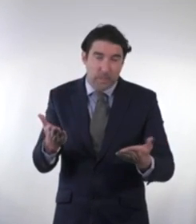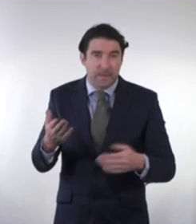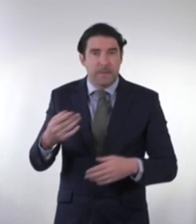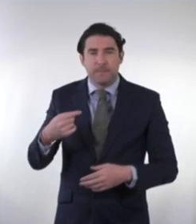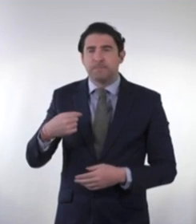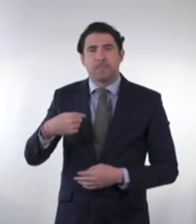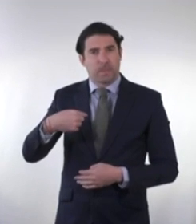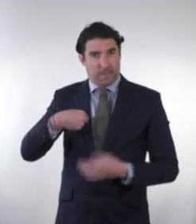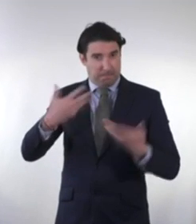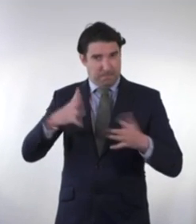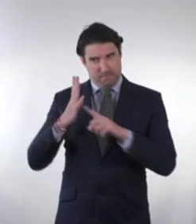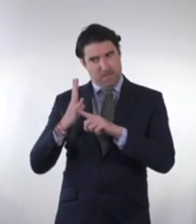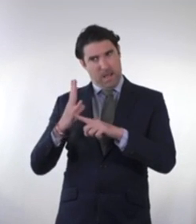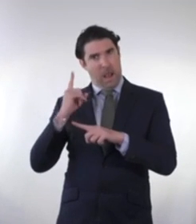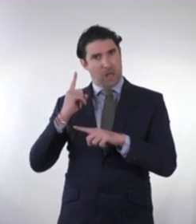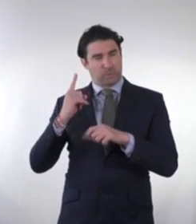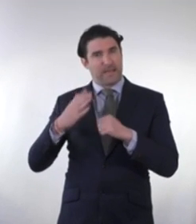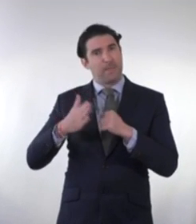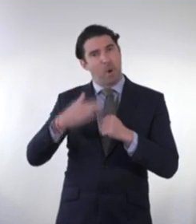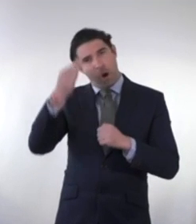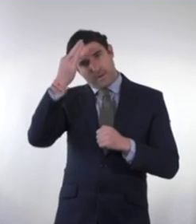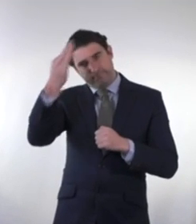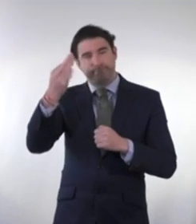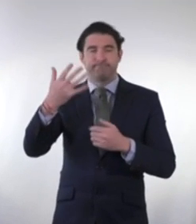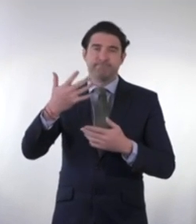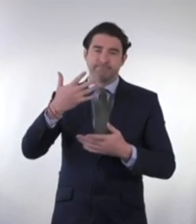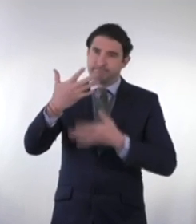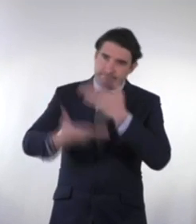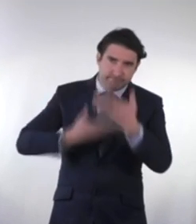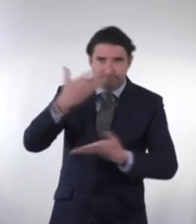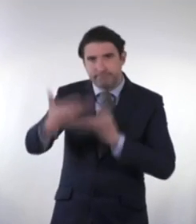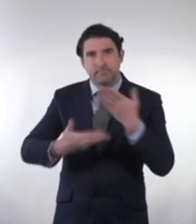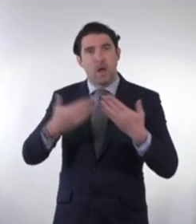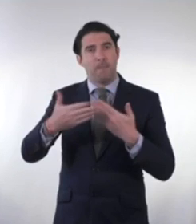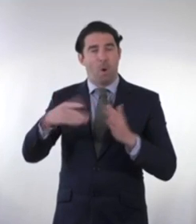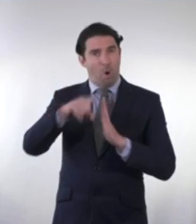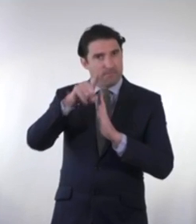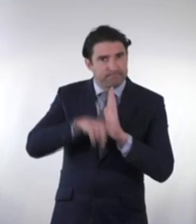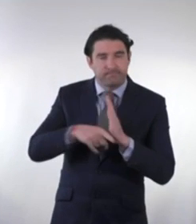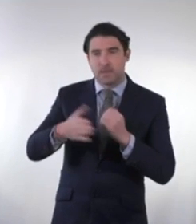but Rochdale to Rhosneigr is no problem. I raised that with the Prime Minister last week.